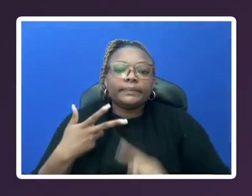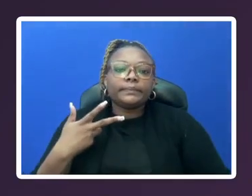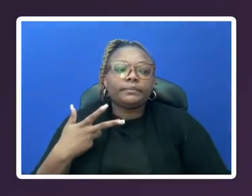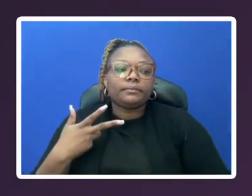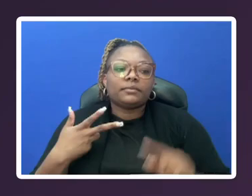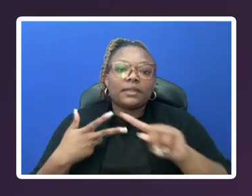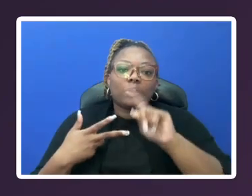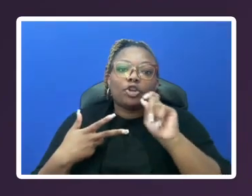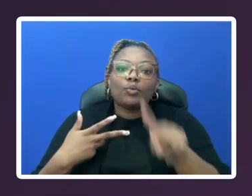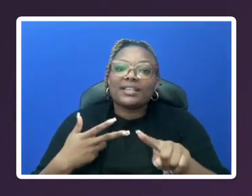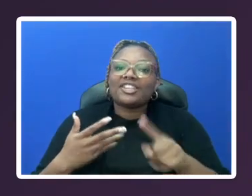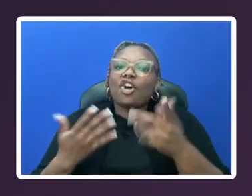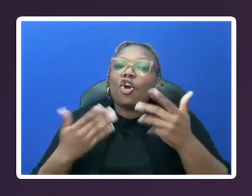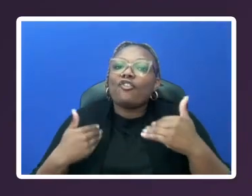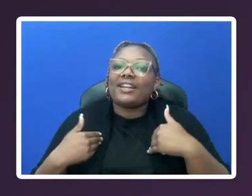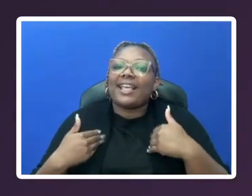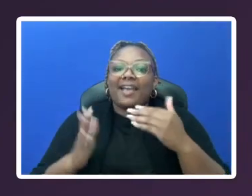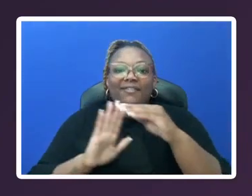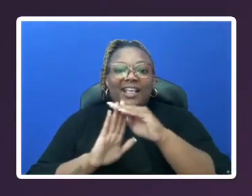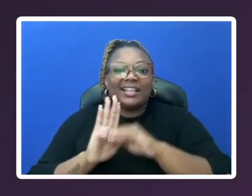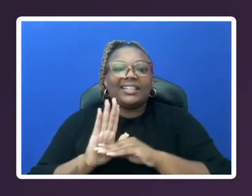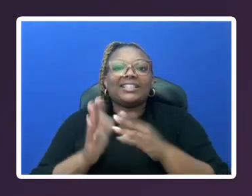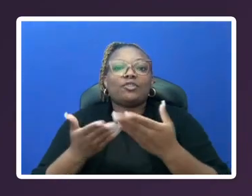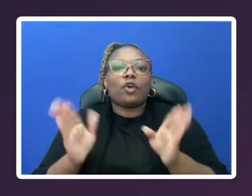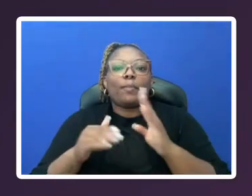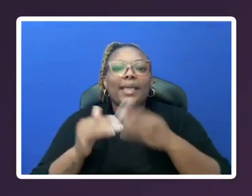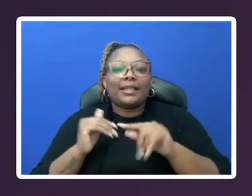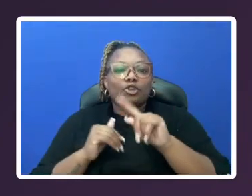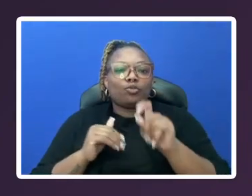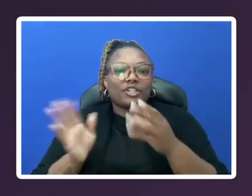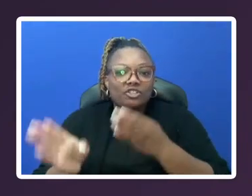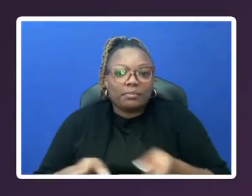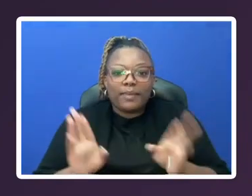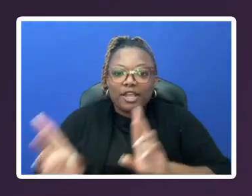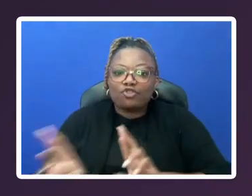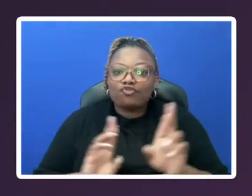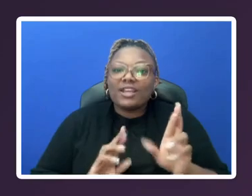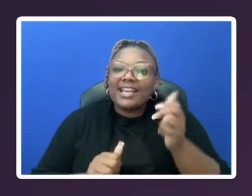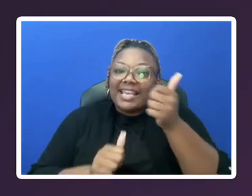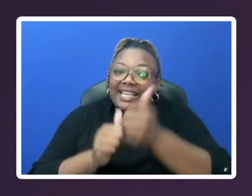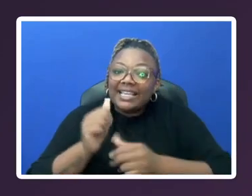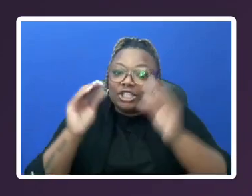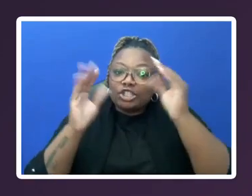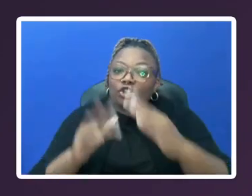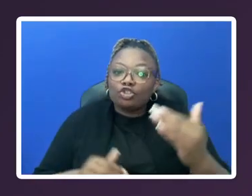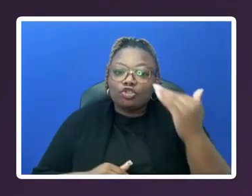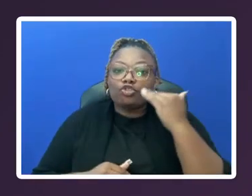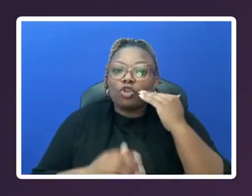and have a list of open-ended questions. Every teacher knows the how, what, why, when, where,